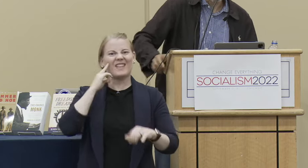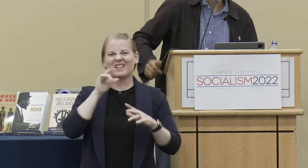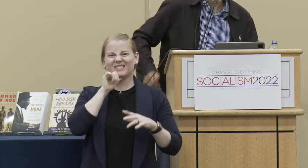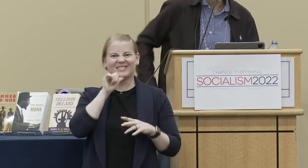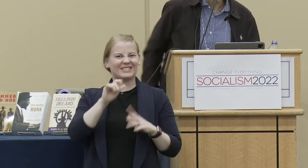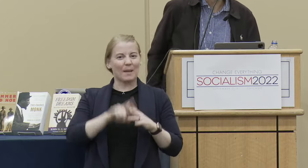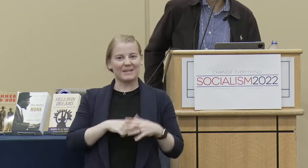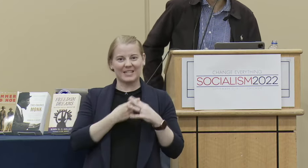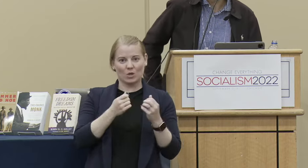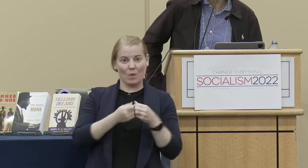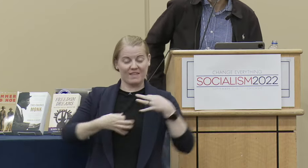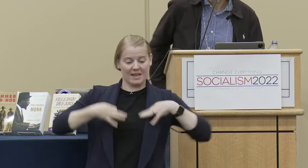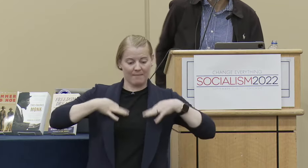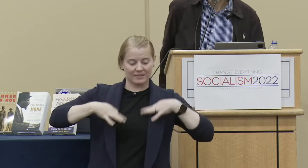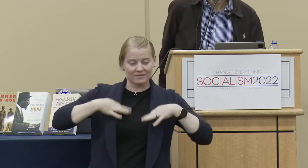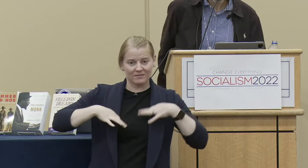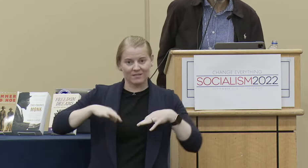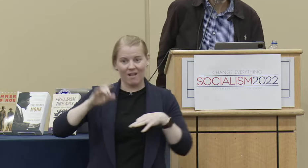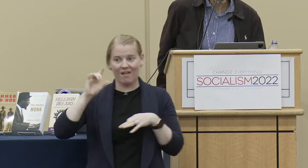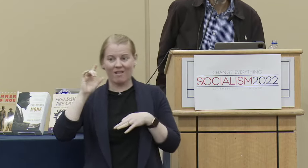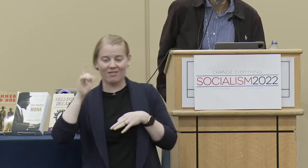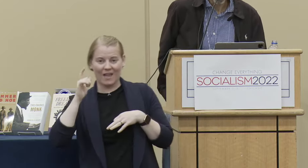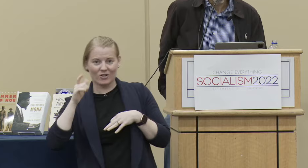did not begin with or depend on the existence of capitalism as